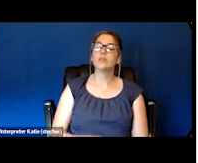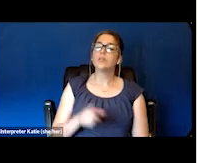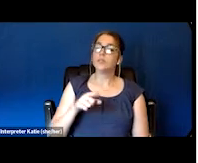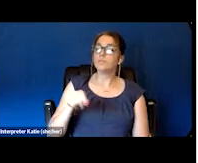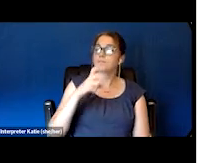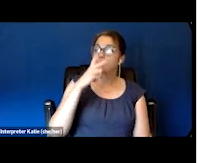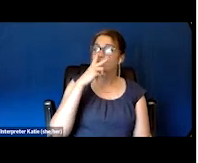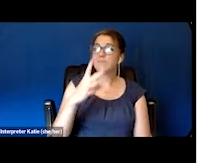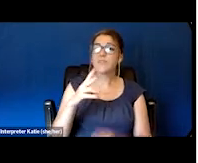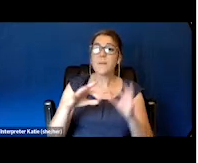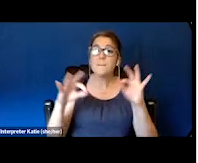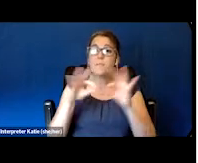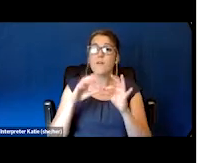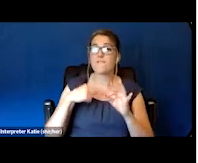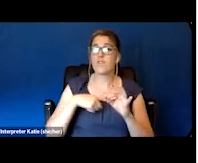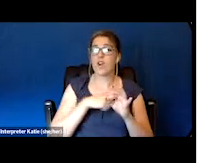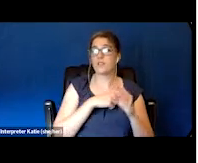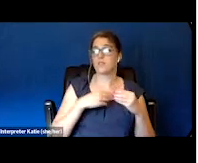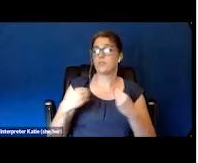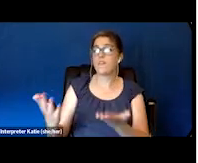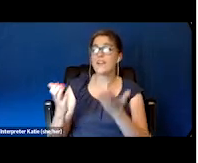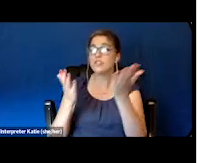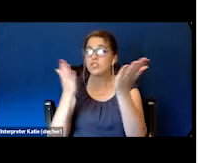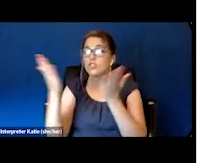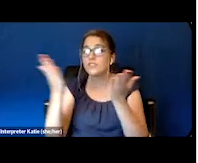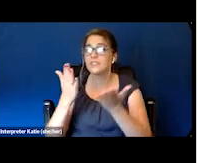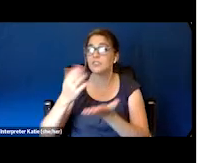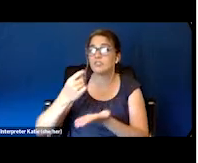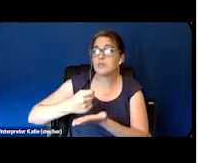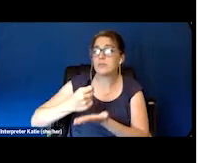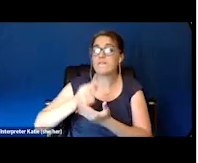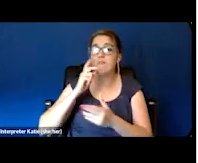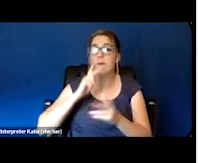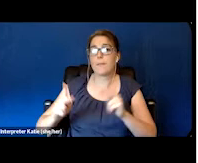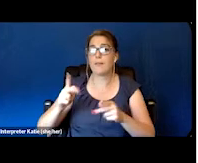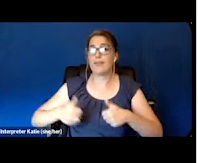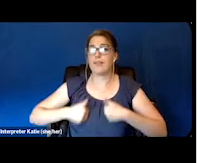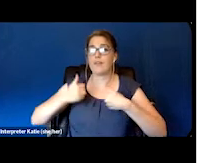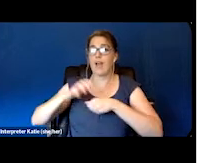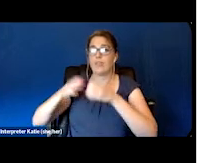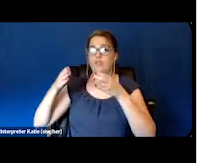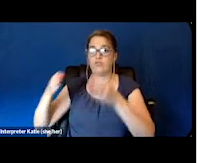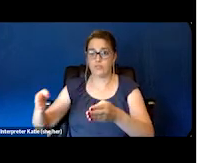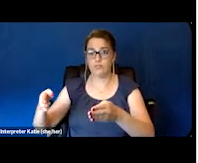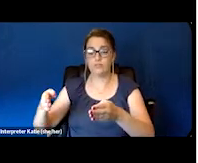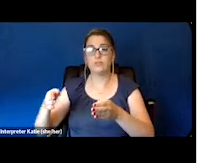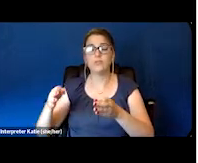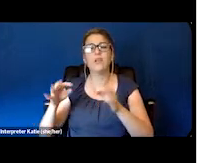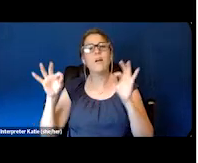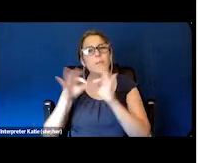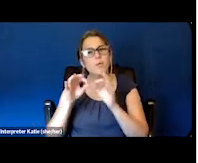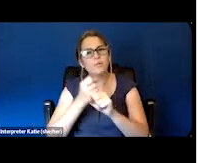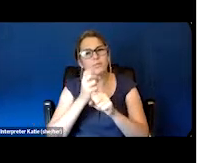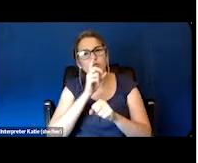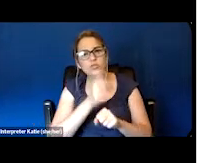to people in unsheltered environments, to people in encampments. We make sure that we are following these four tenants